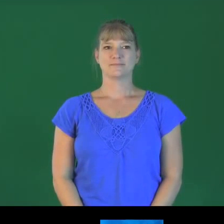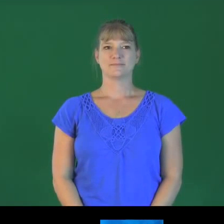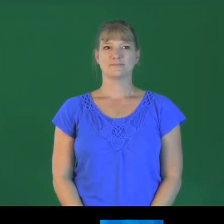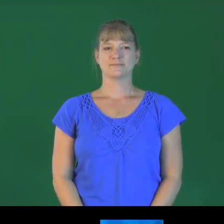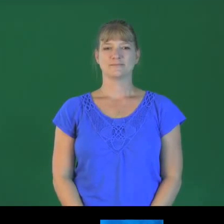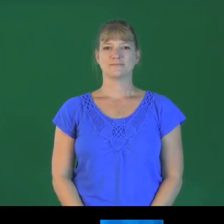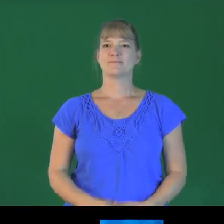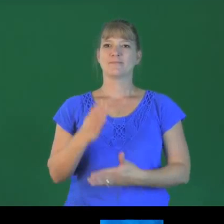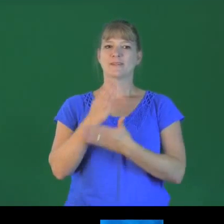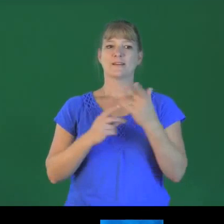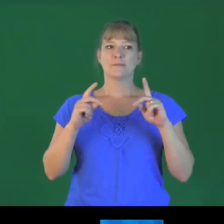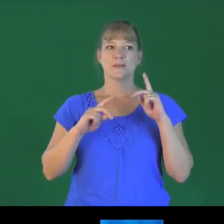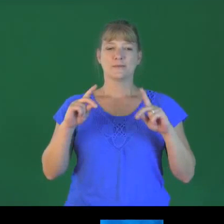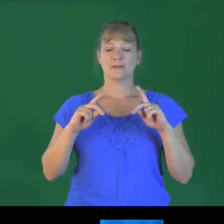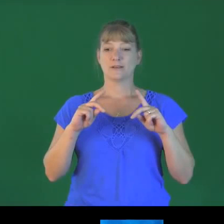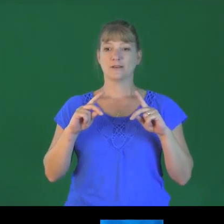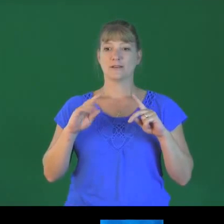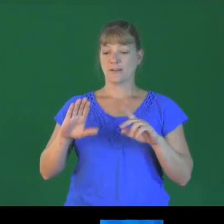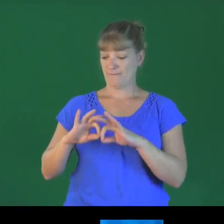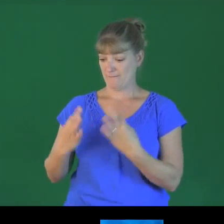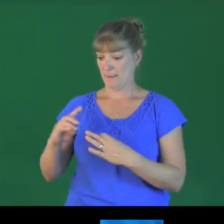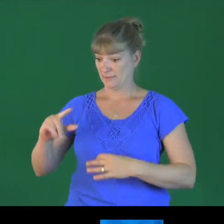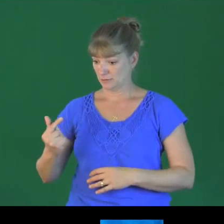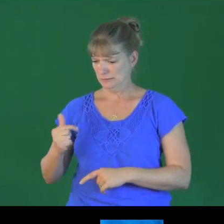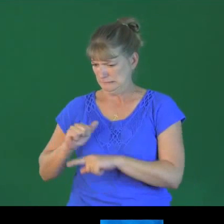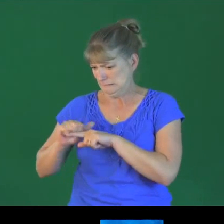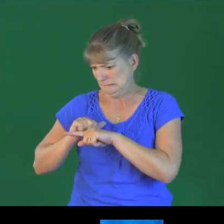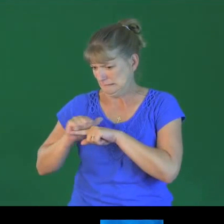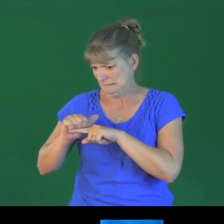Some people train their family dog to alert them